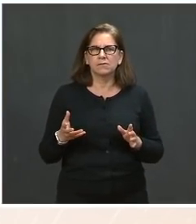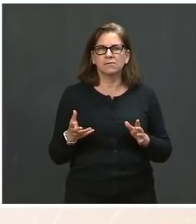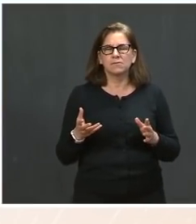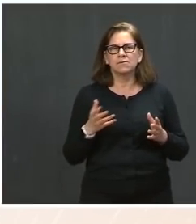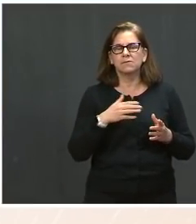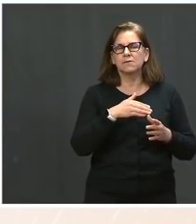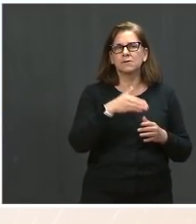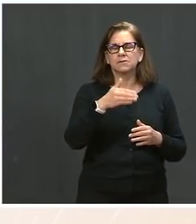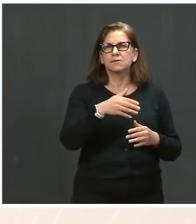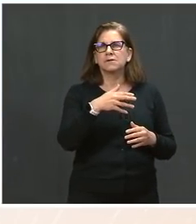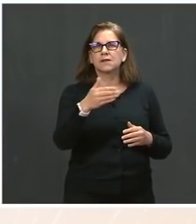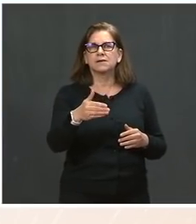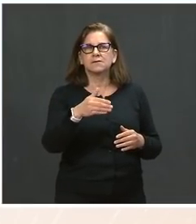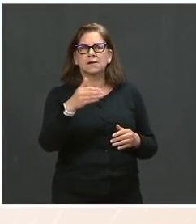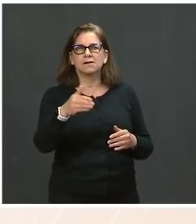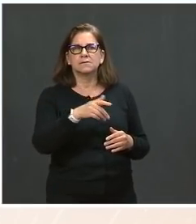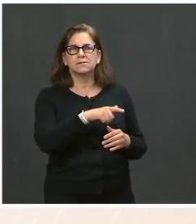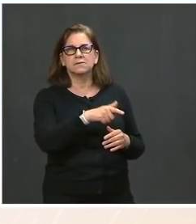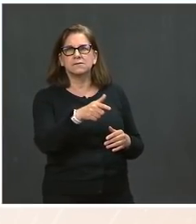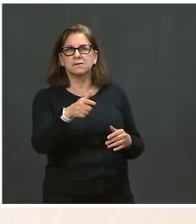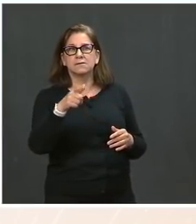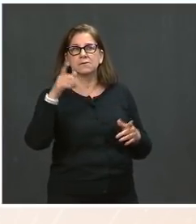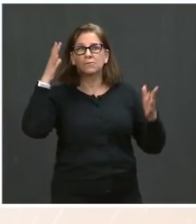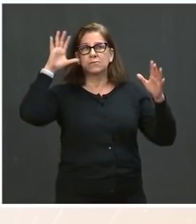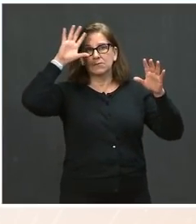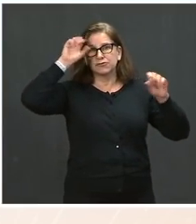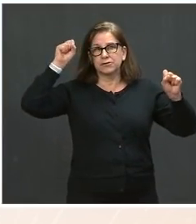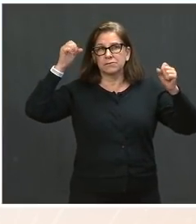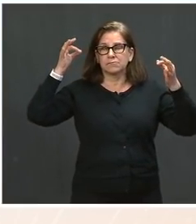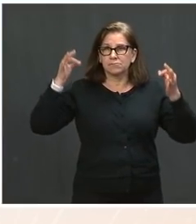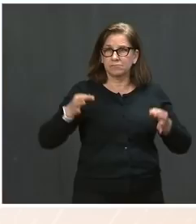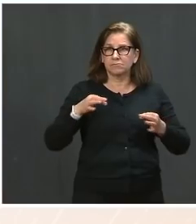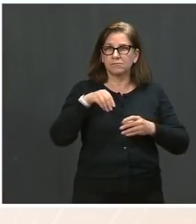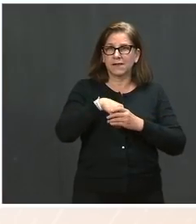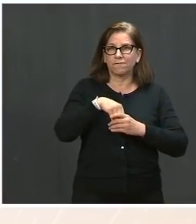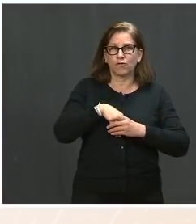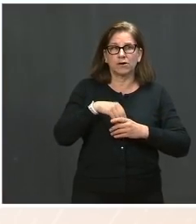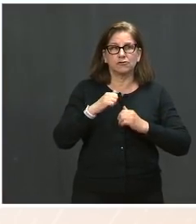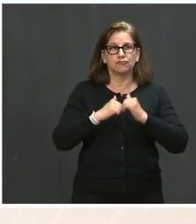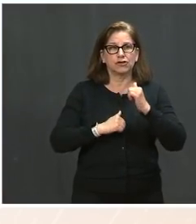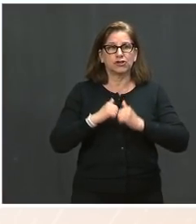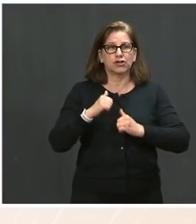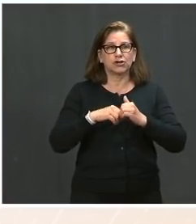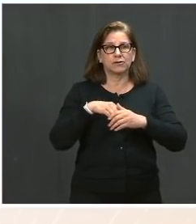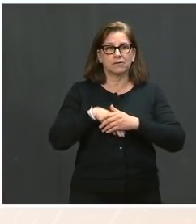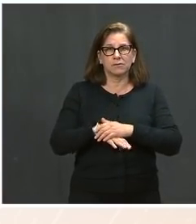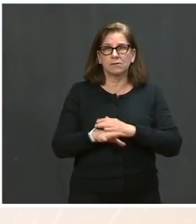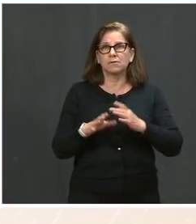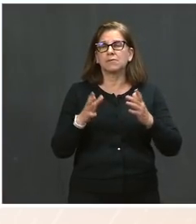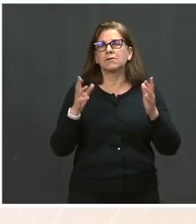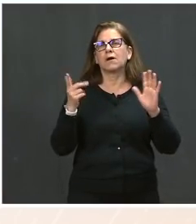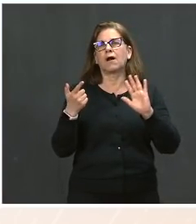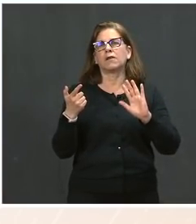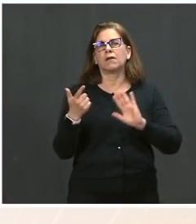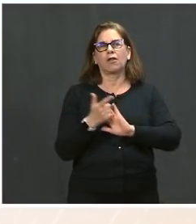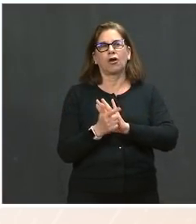And the President decided to put infrastructure before gun control, before climate change, before some of these other issues.